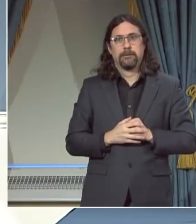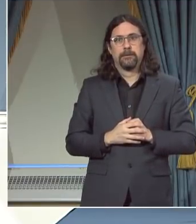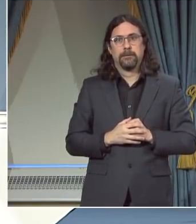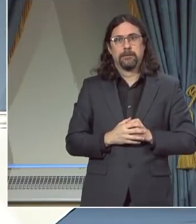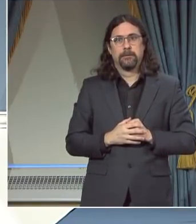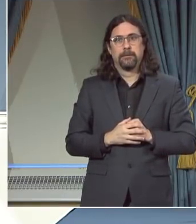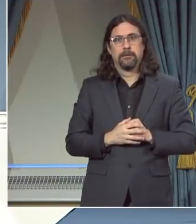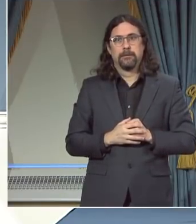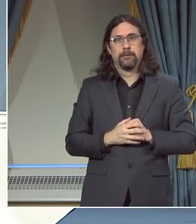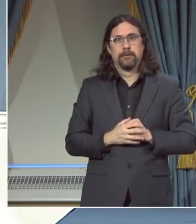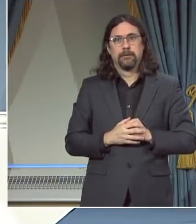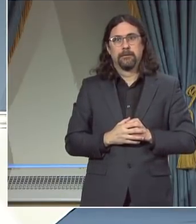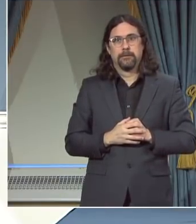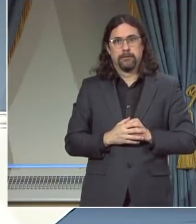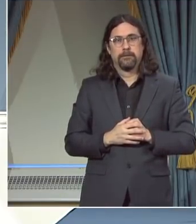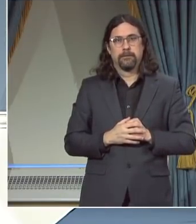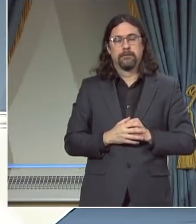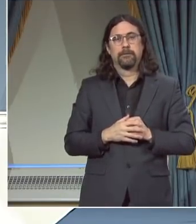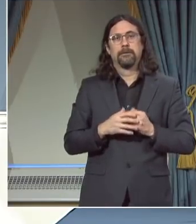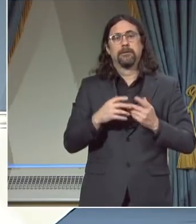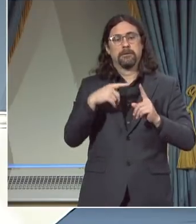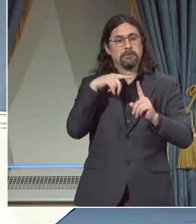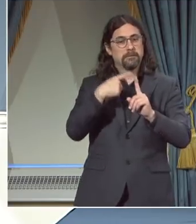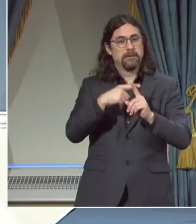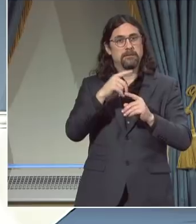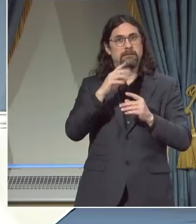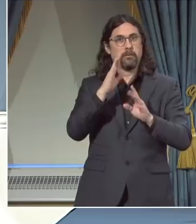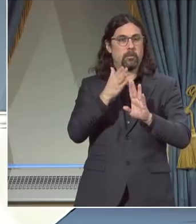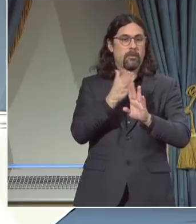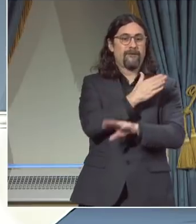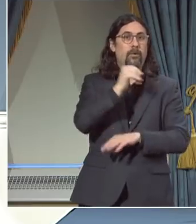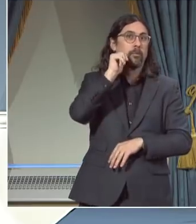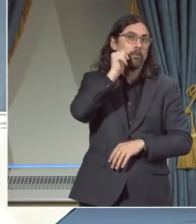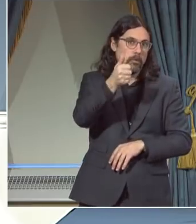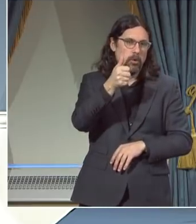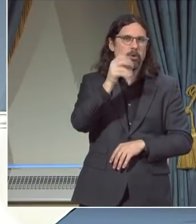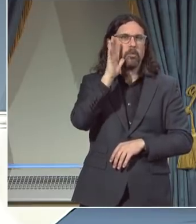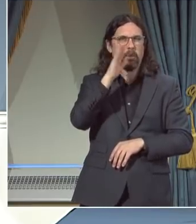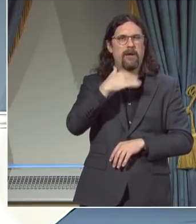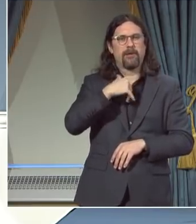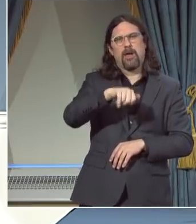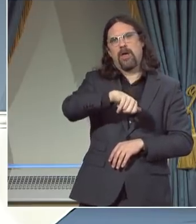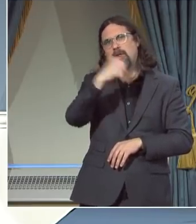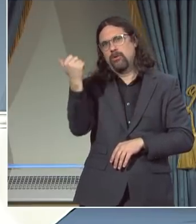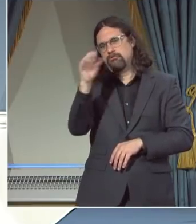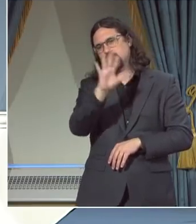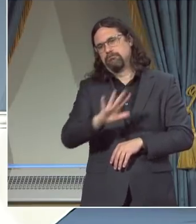MORNING, CLOSE TO 900 TEST POSITIVE